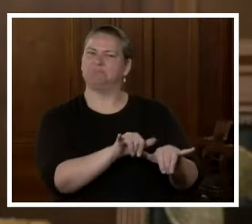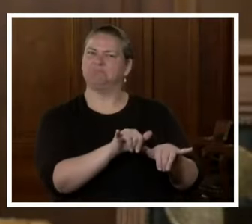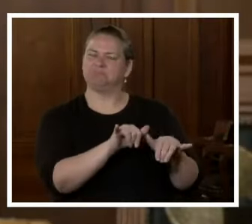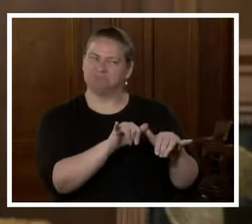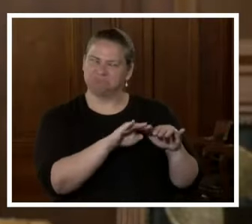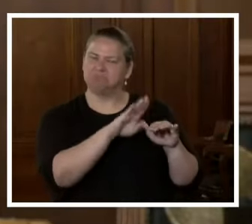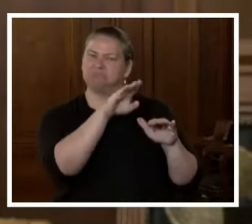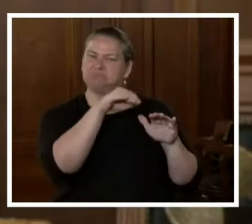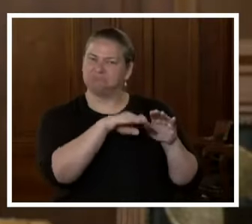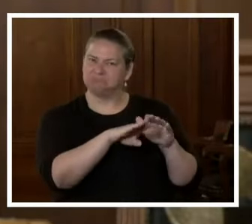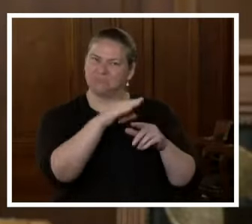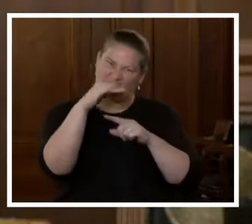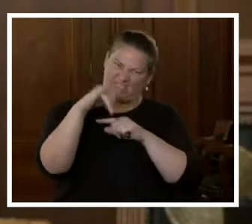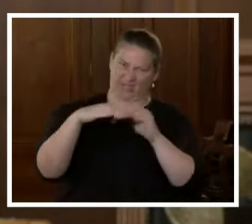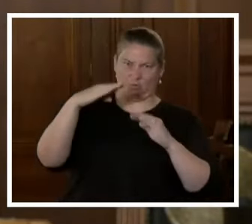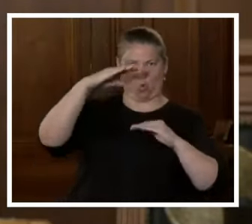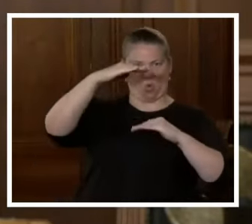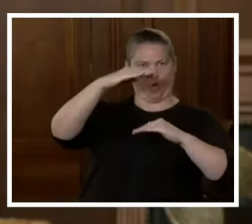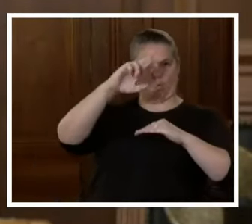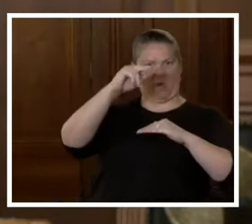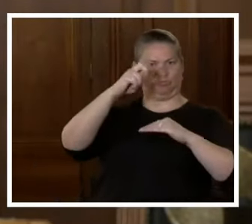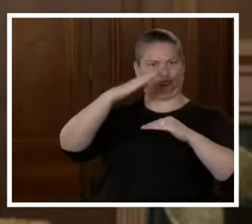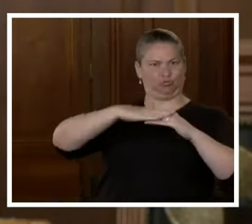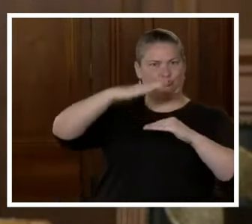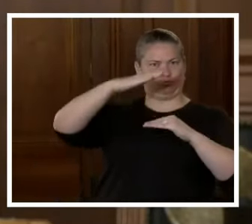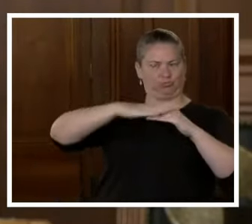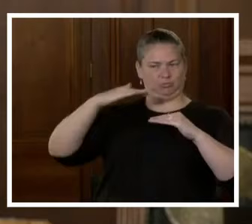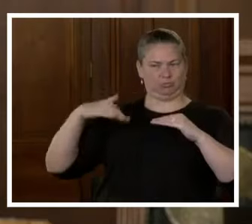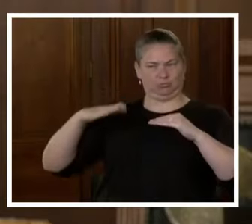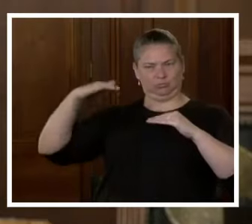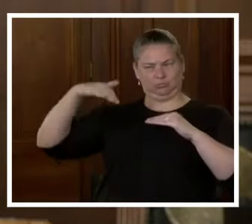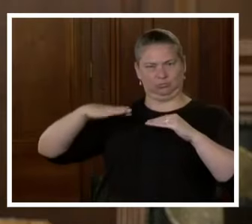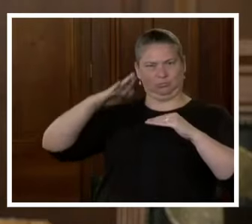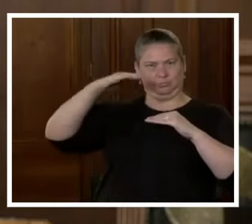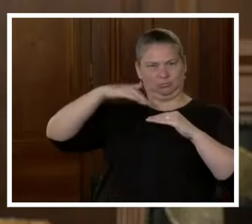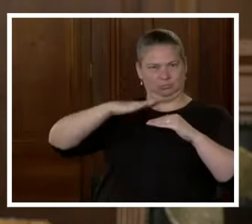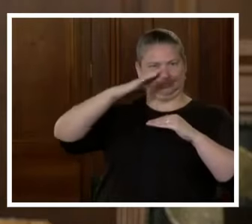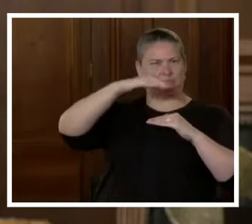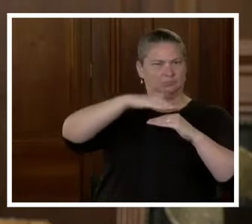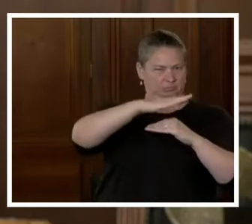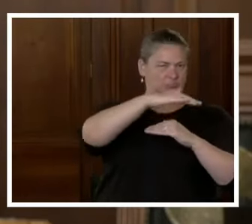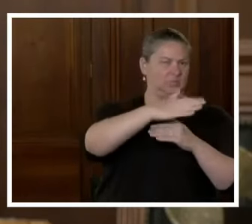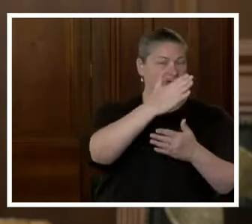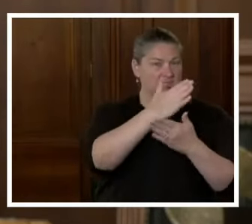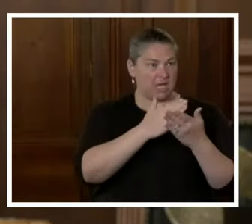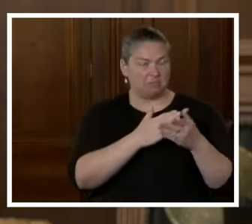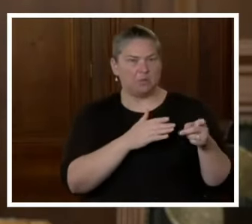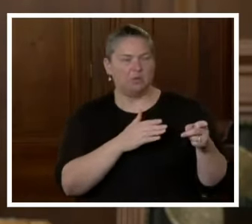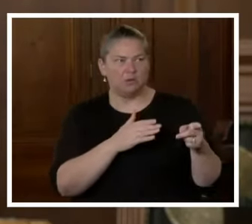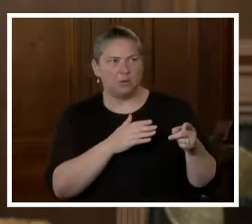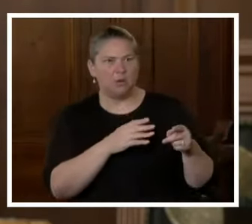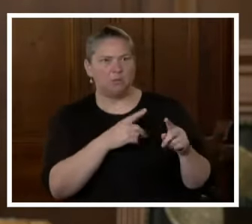TO DO. EXPERTS SAY WE HAVE TO TEST ENOUGH PEOPLE TO TRY TO GET THE POSITIVITY RATE TO AROUND 3%